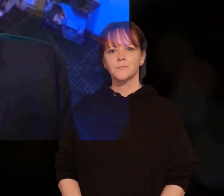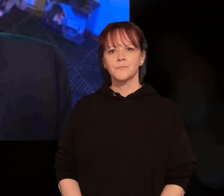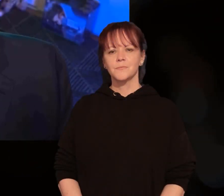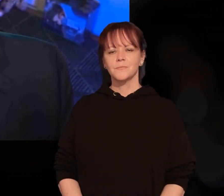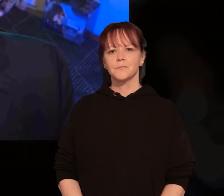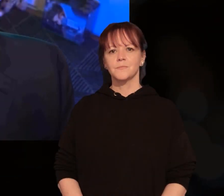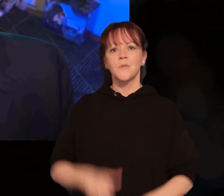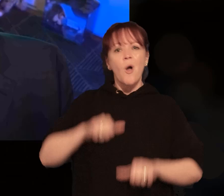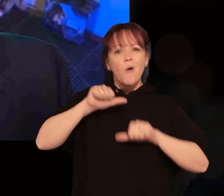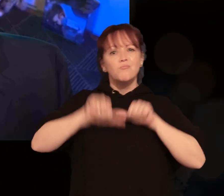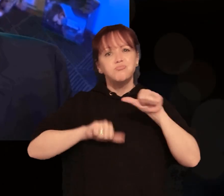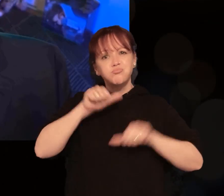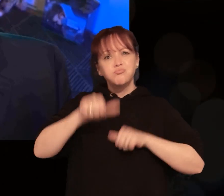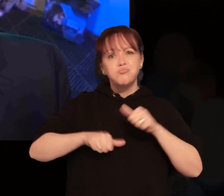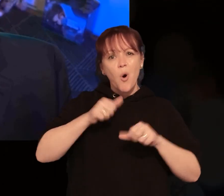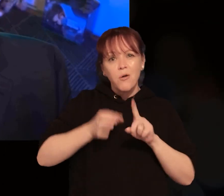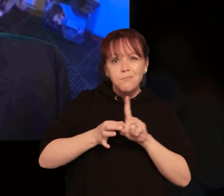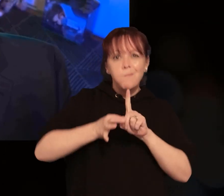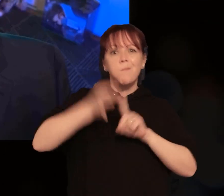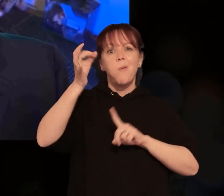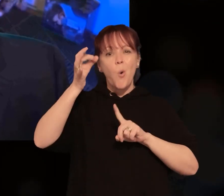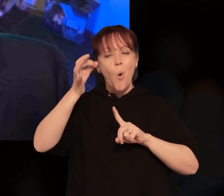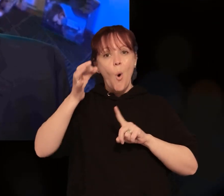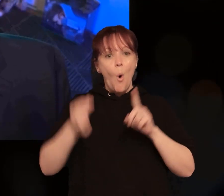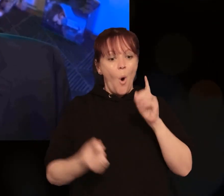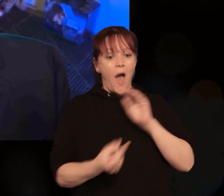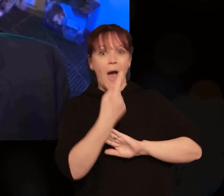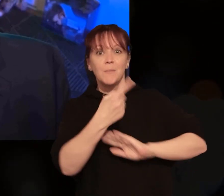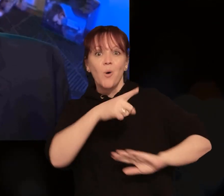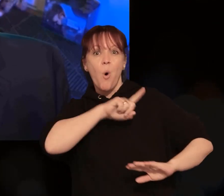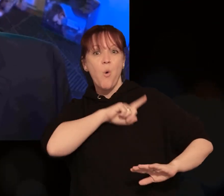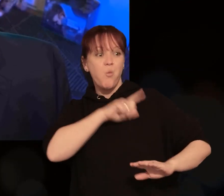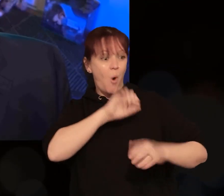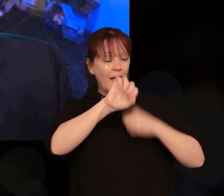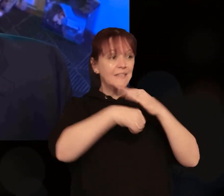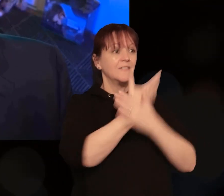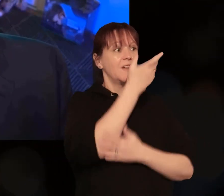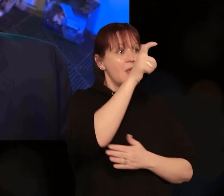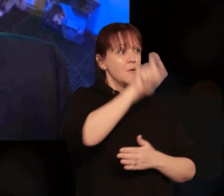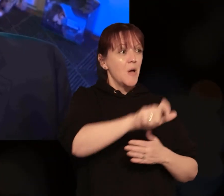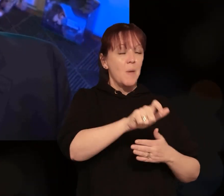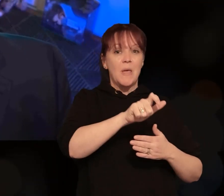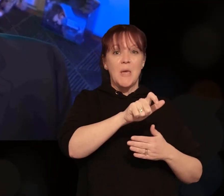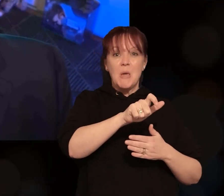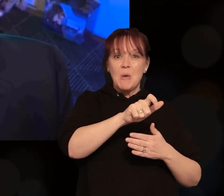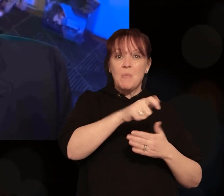Much of the progress made is down to developers sharing information, knowledge and experiences,